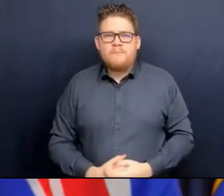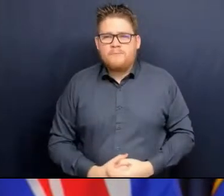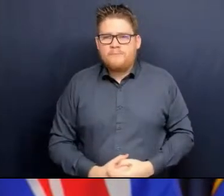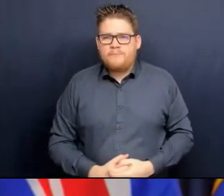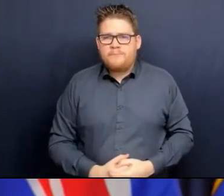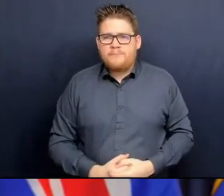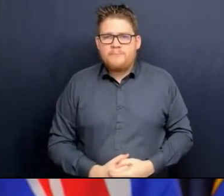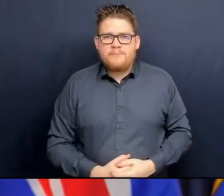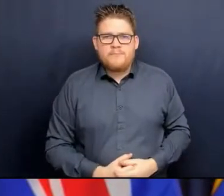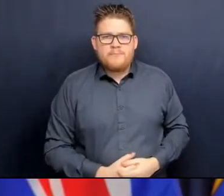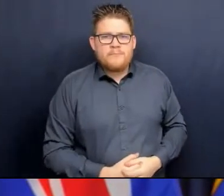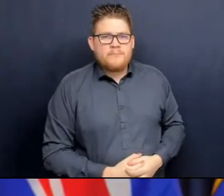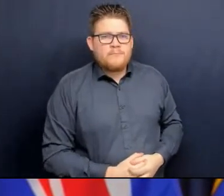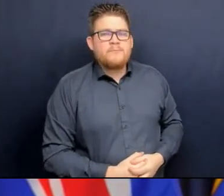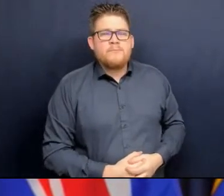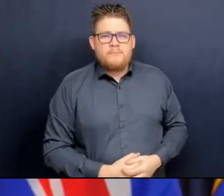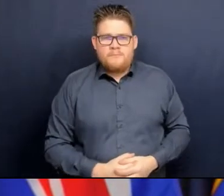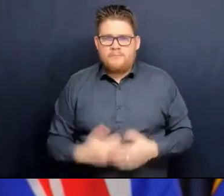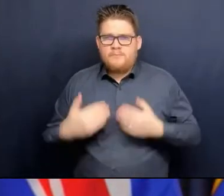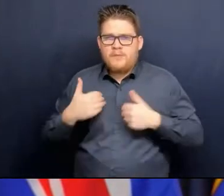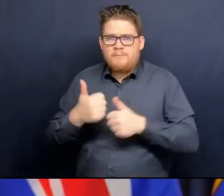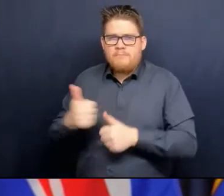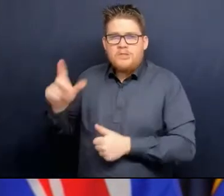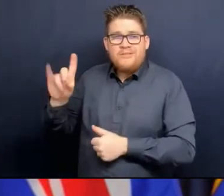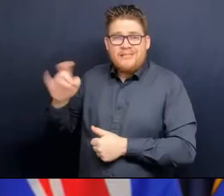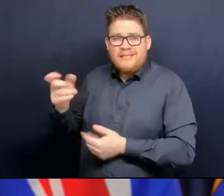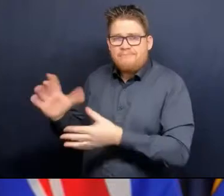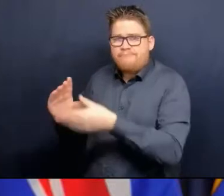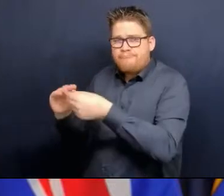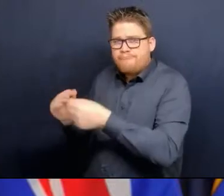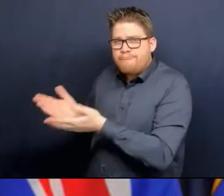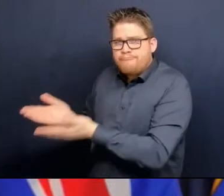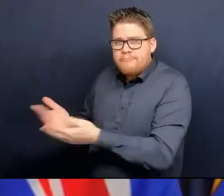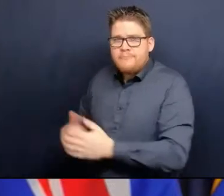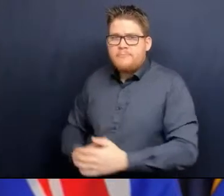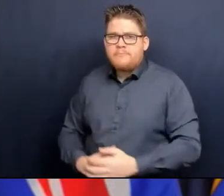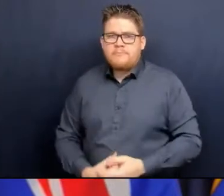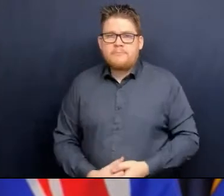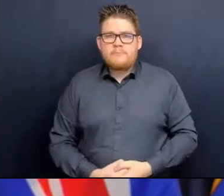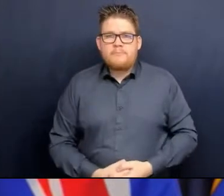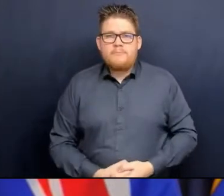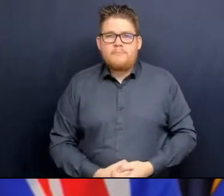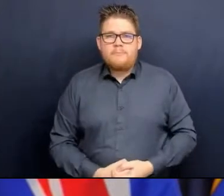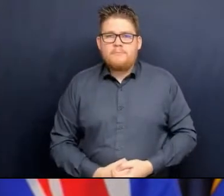, the BCG vaccine card and the master requirements that exist or provincial health orders.